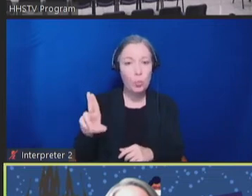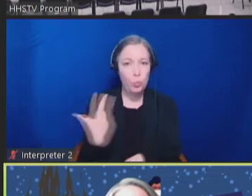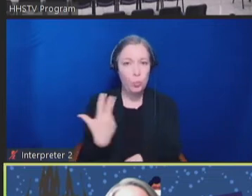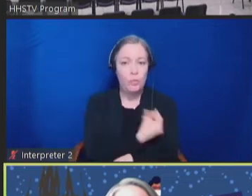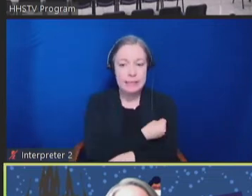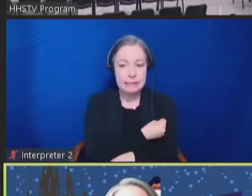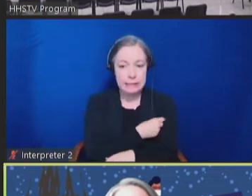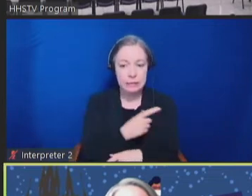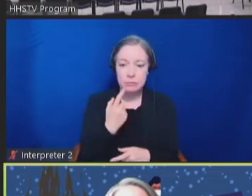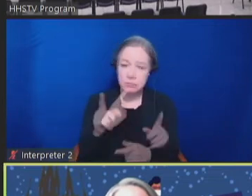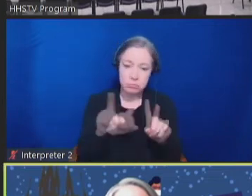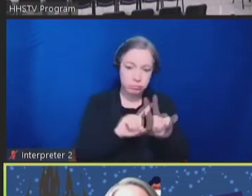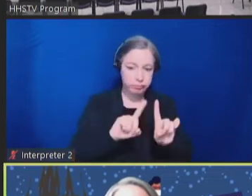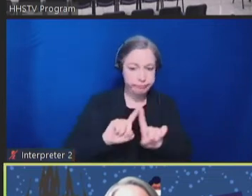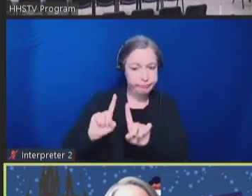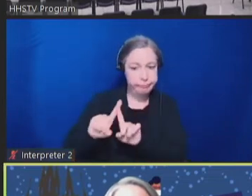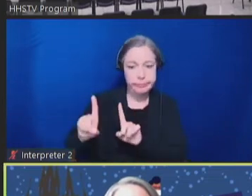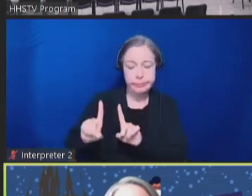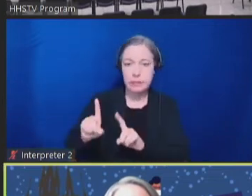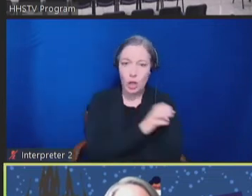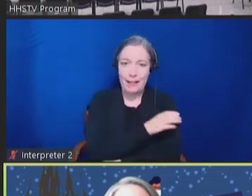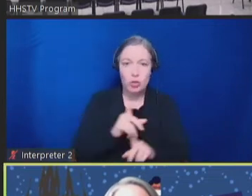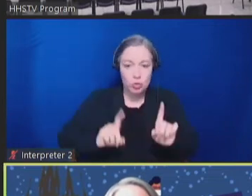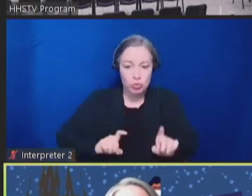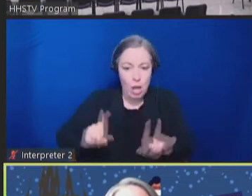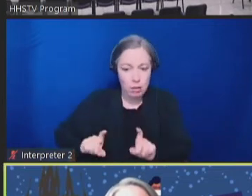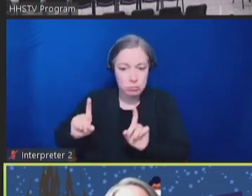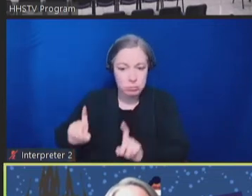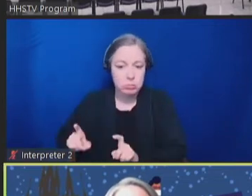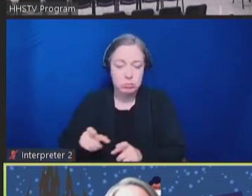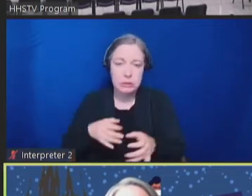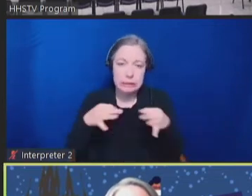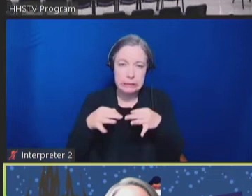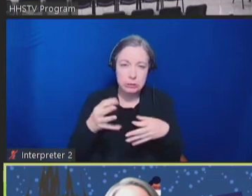the details of which are in the written update. And these aimed to ensure that